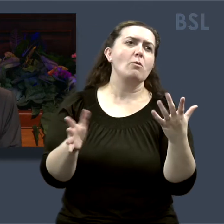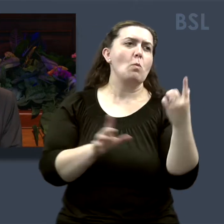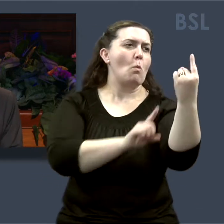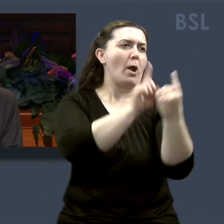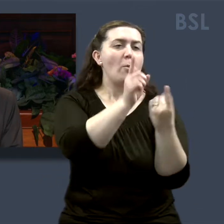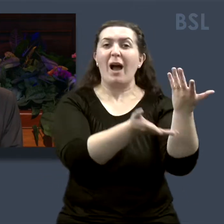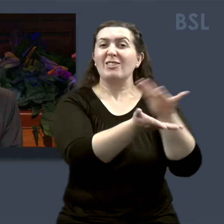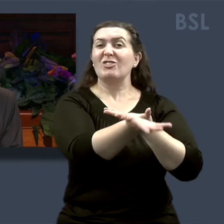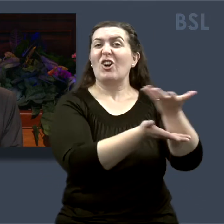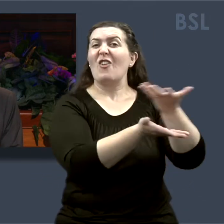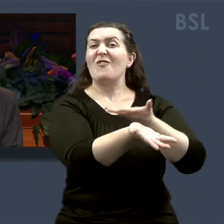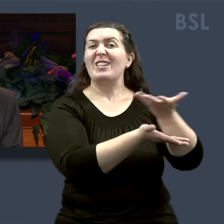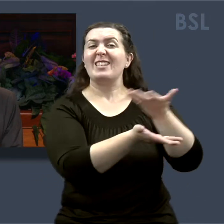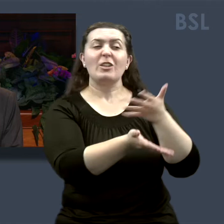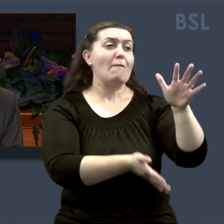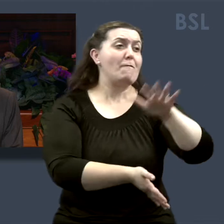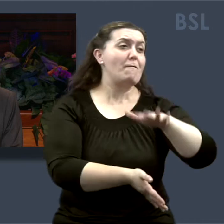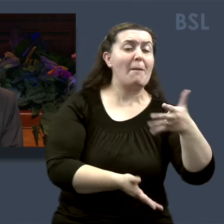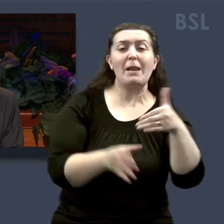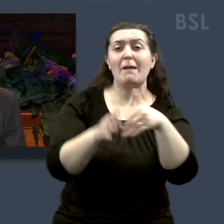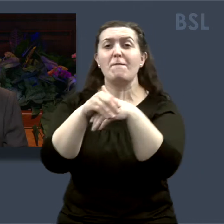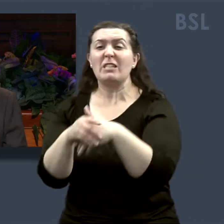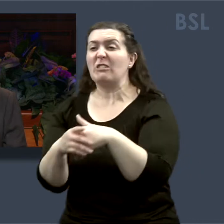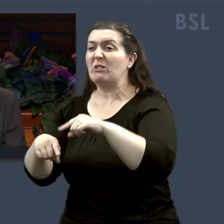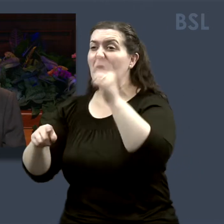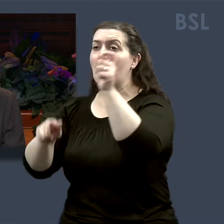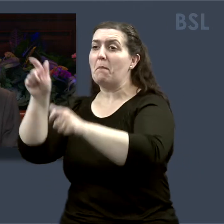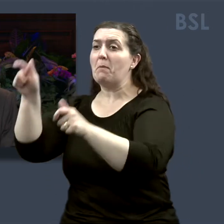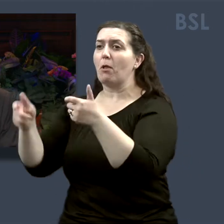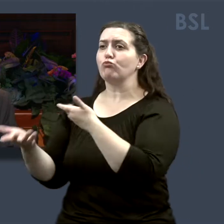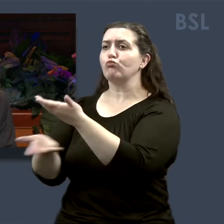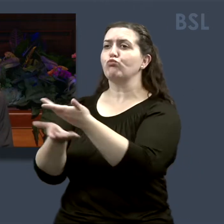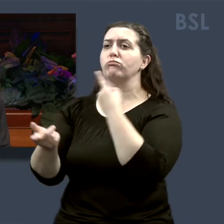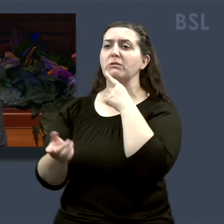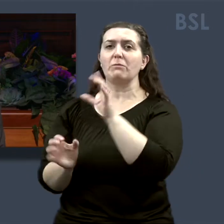one-on-one conversations with family, friends, and others.